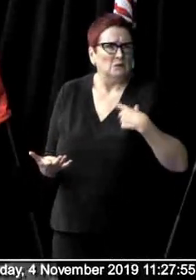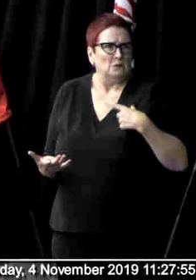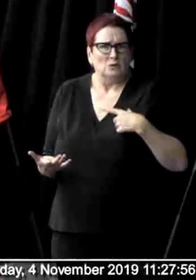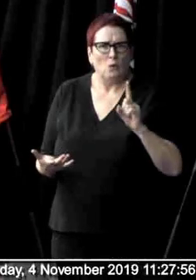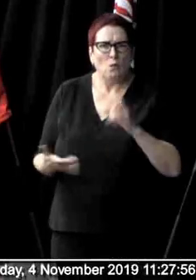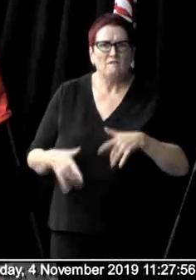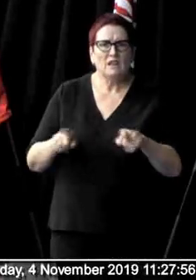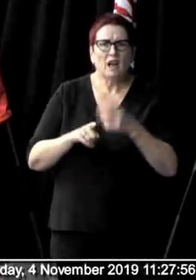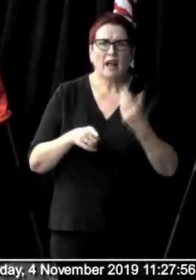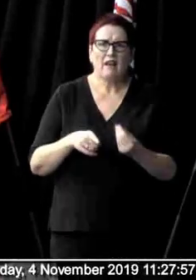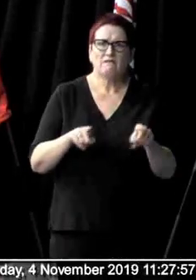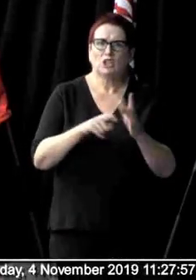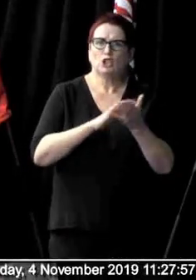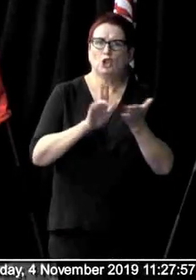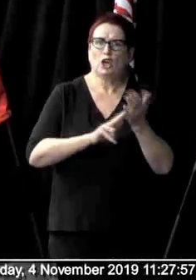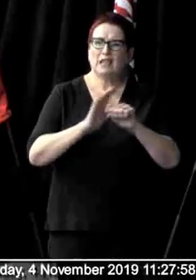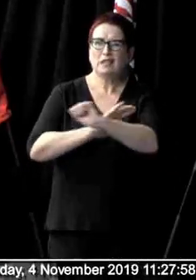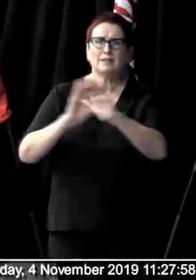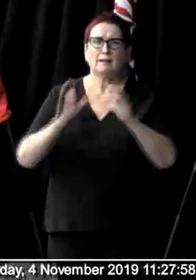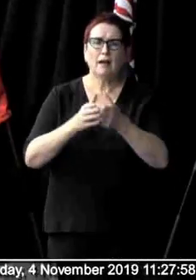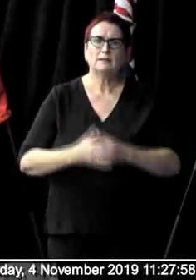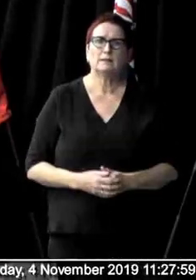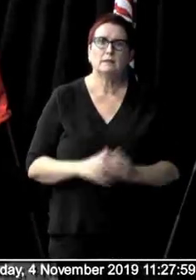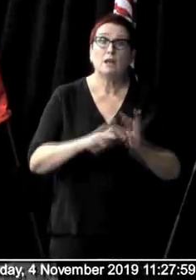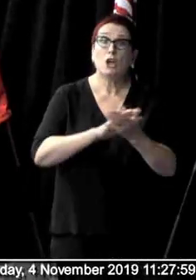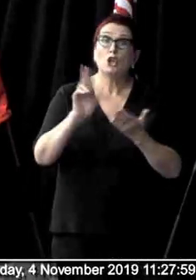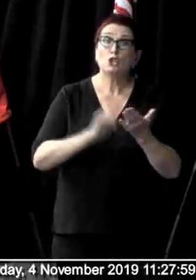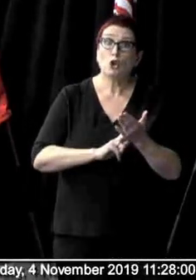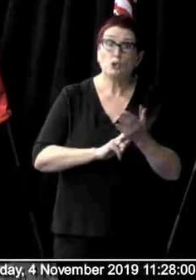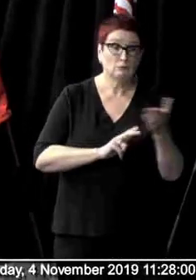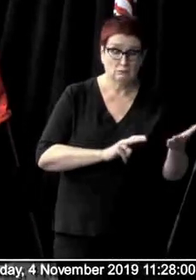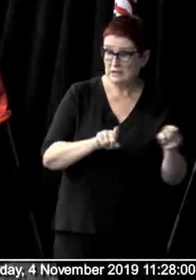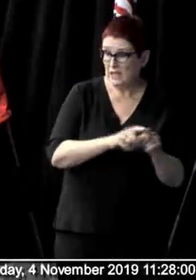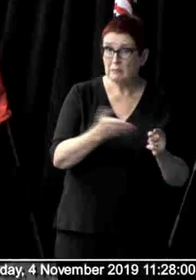with John because John, like him, was just another student.